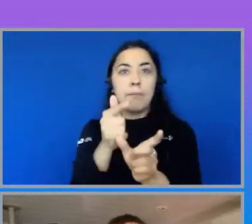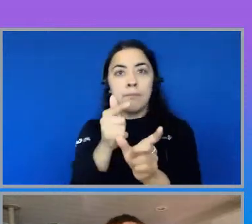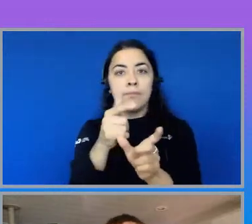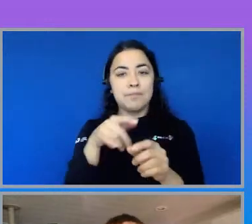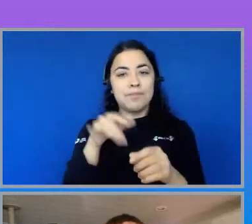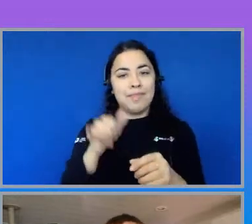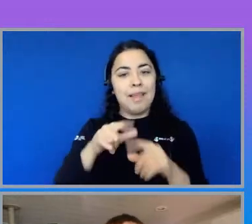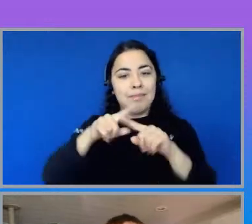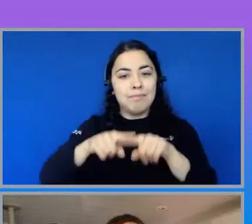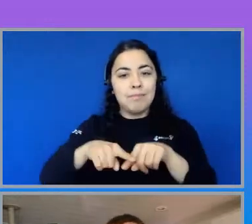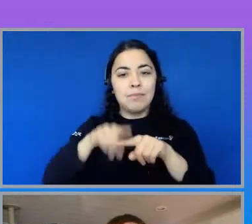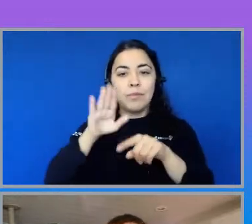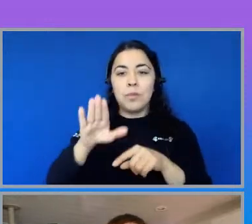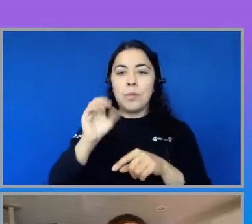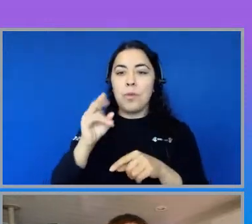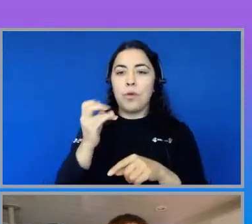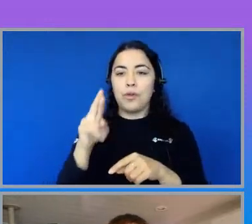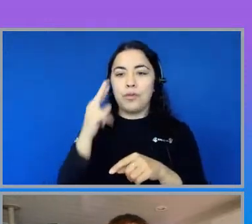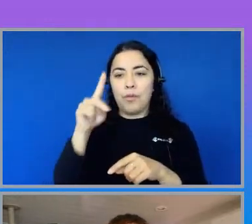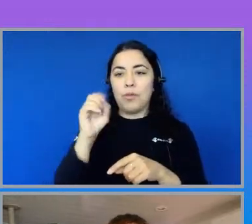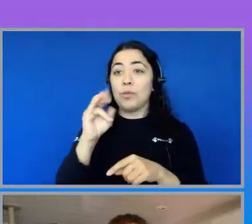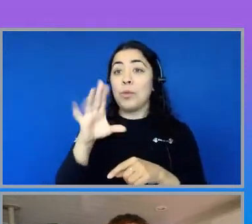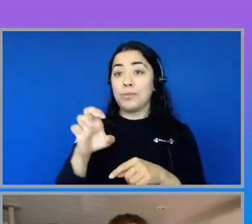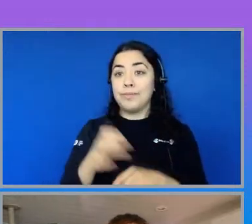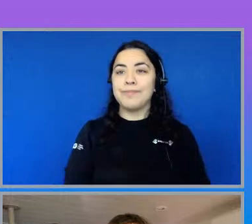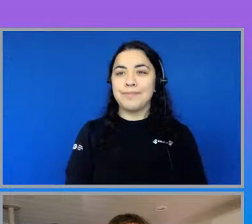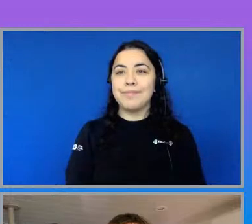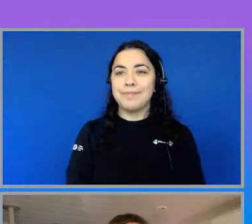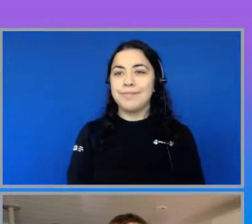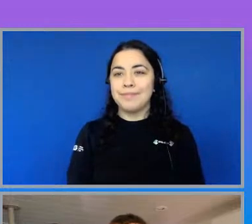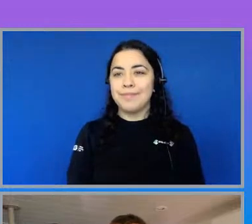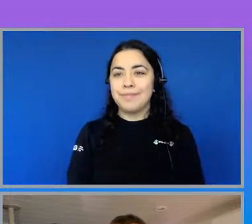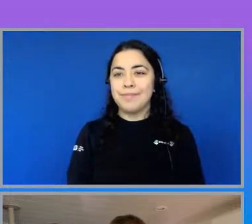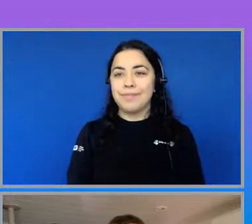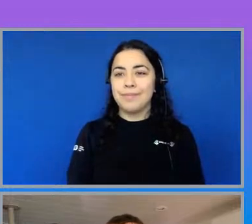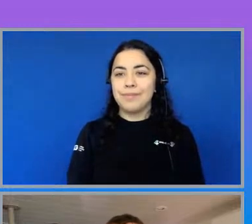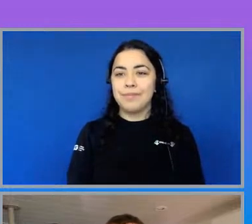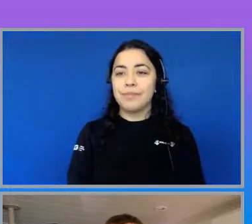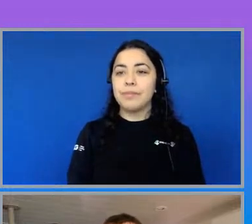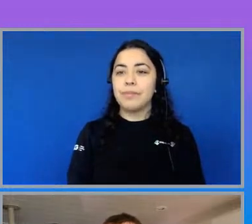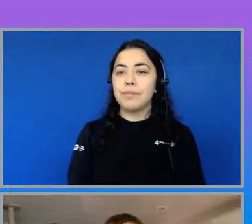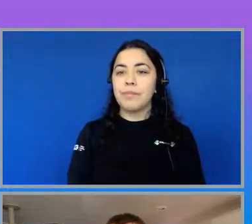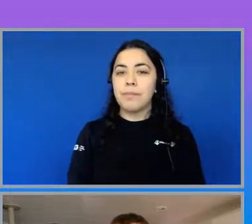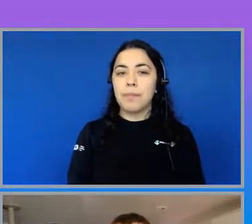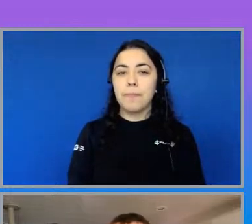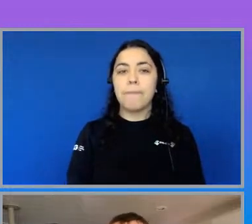tabbing still relates to the